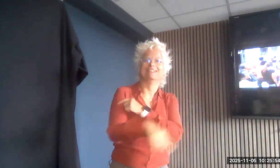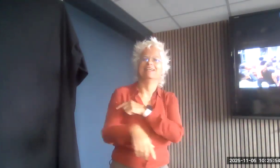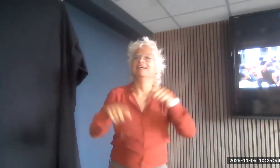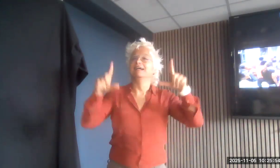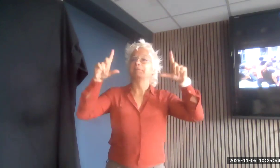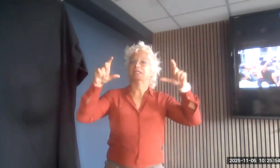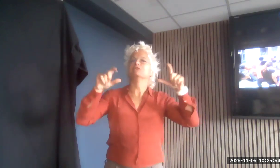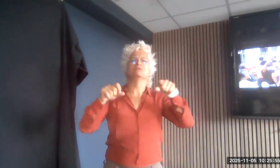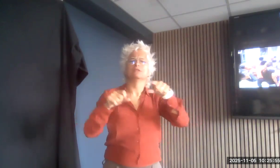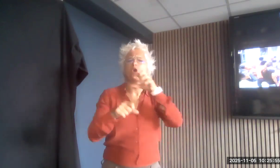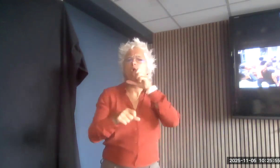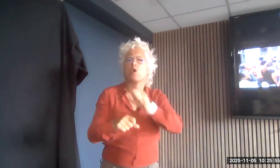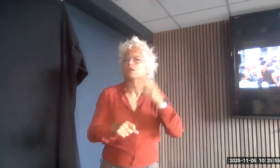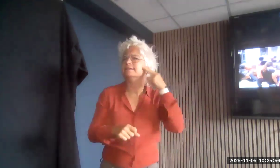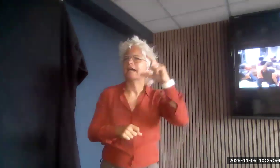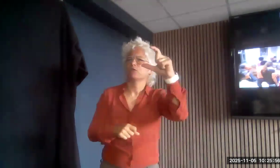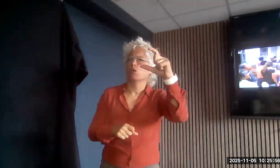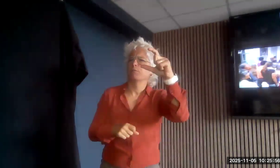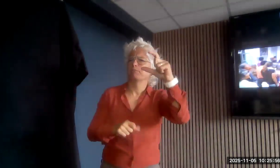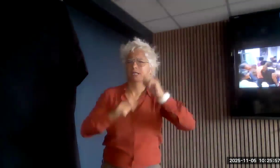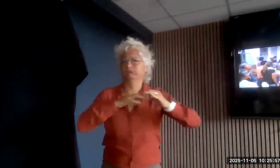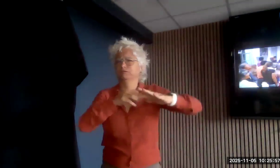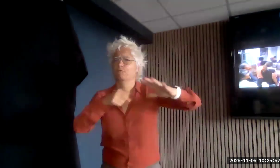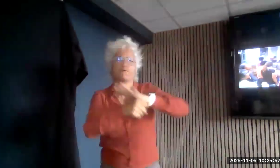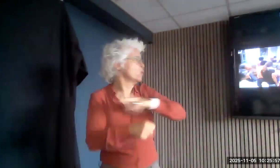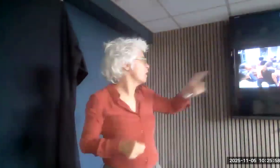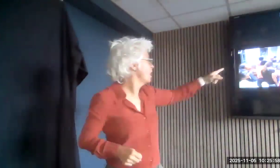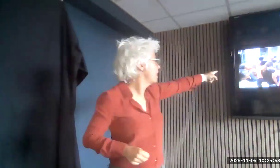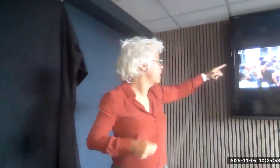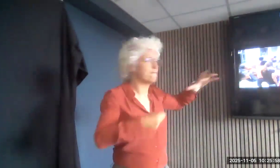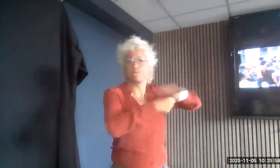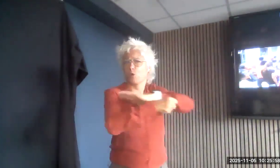you're right. Is a picture of the old death club.